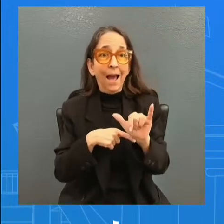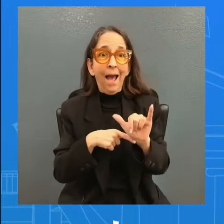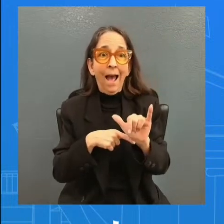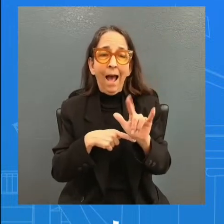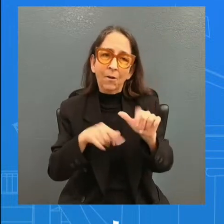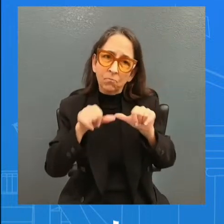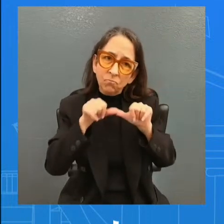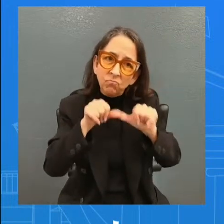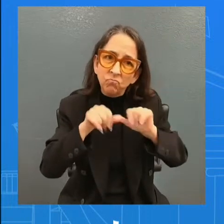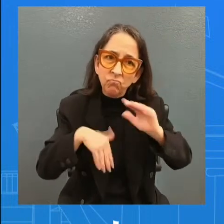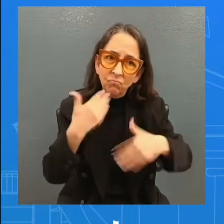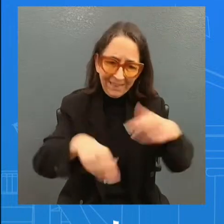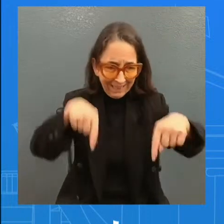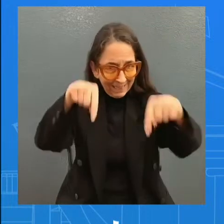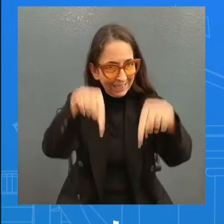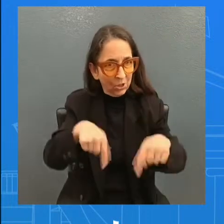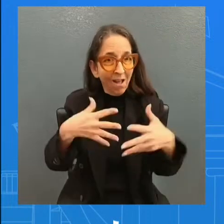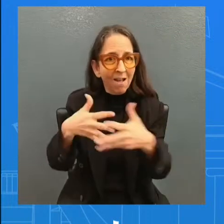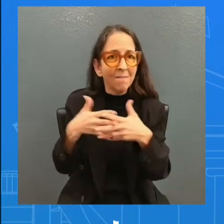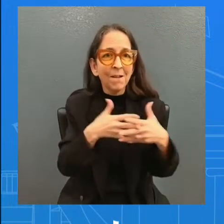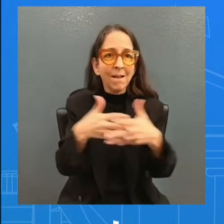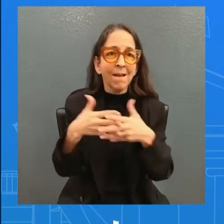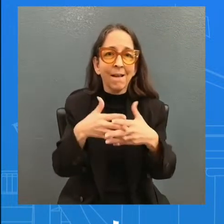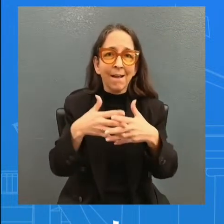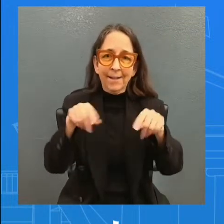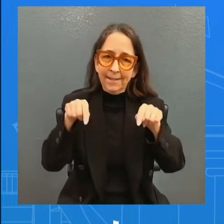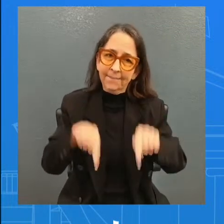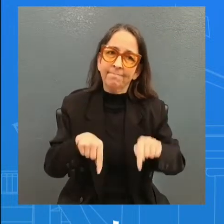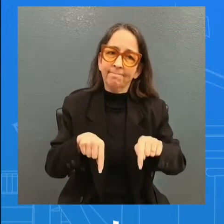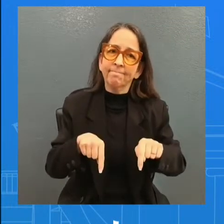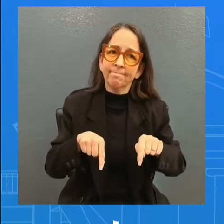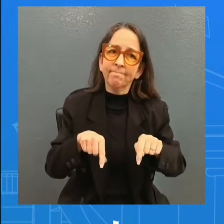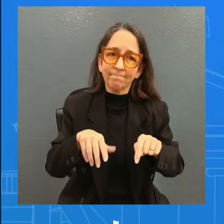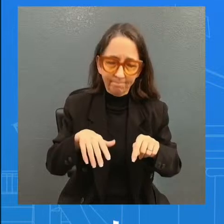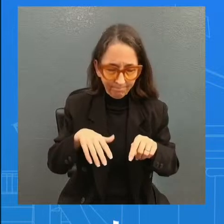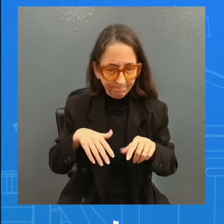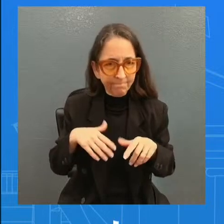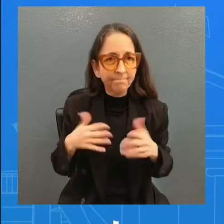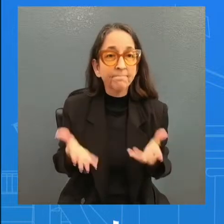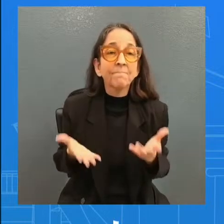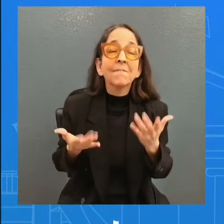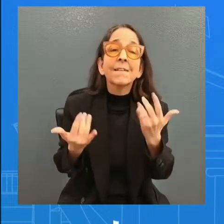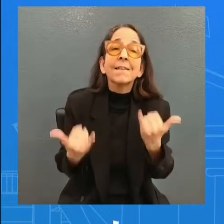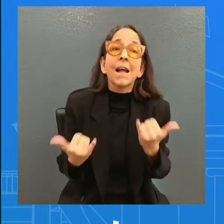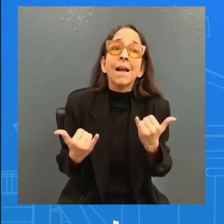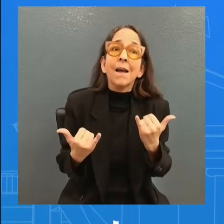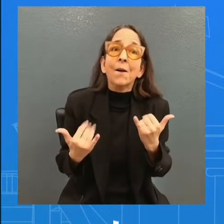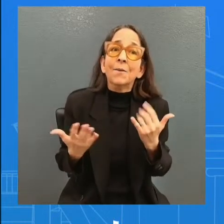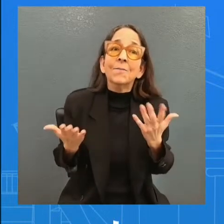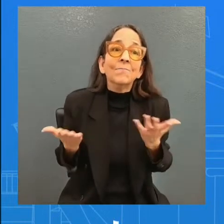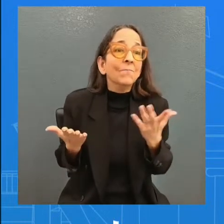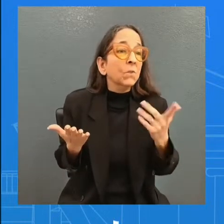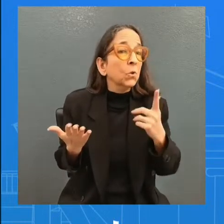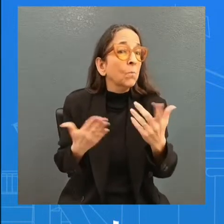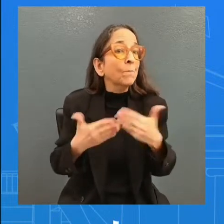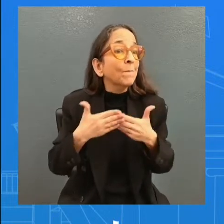And then -- so, with that, I’m going to -- before I take questions, I want to add one more thing, which we haven’t done in a while,